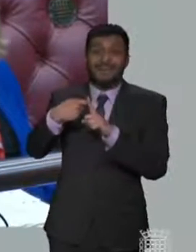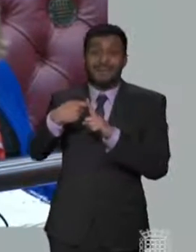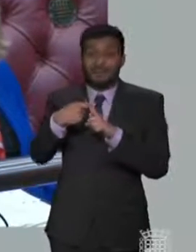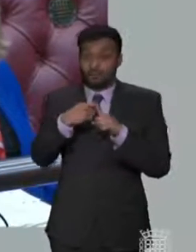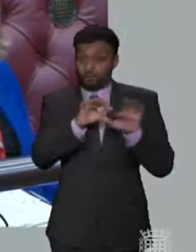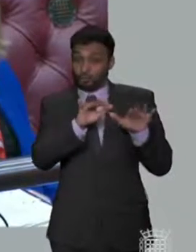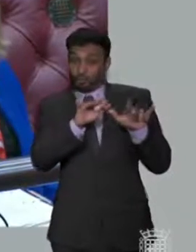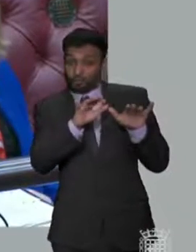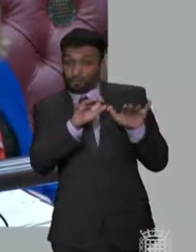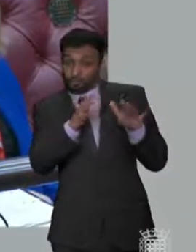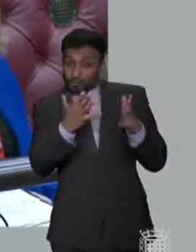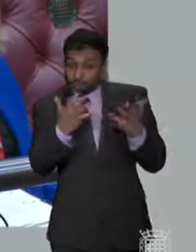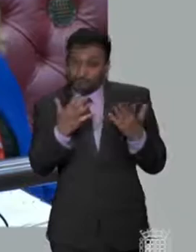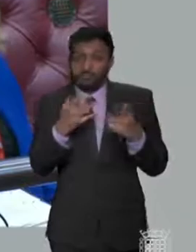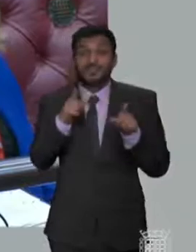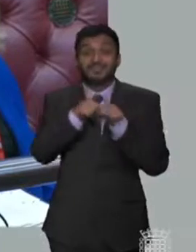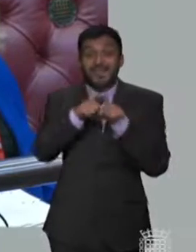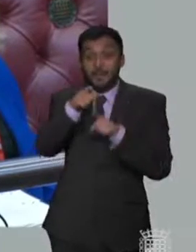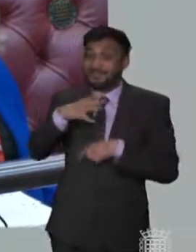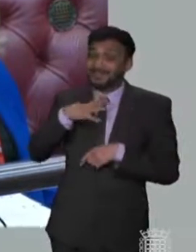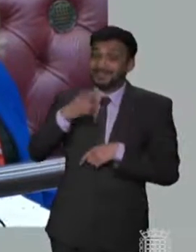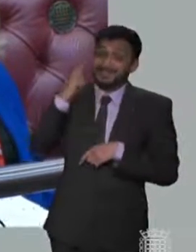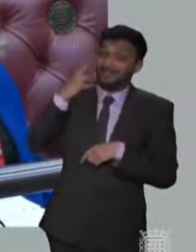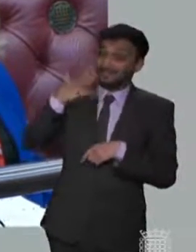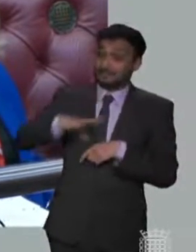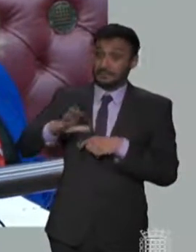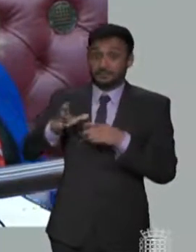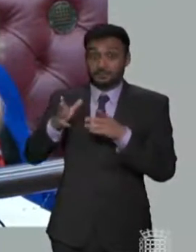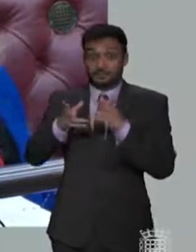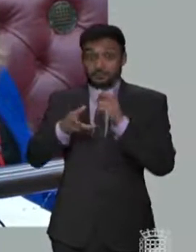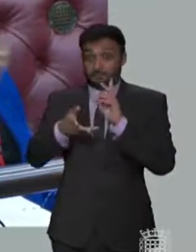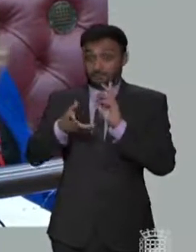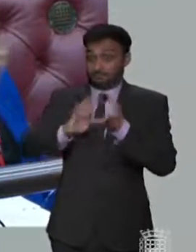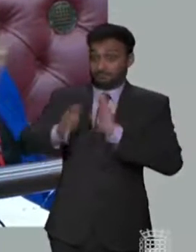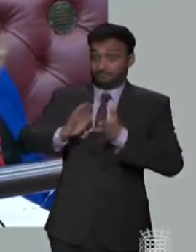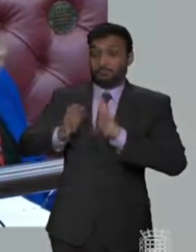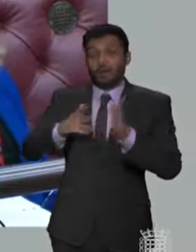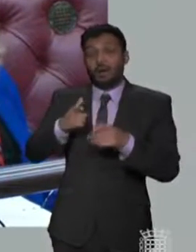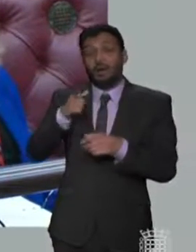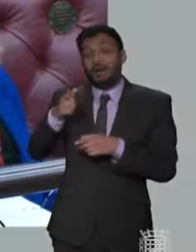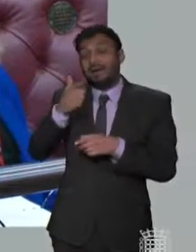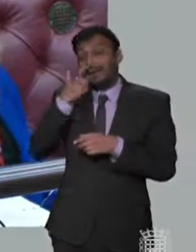job center plus work coaches are able to book face-to-face bsl interpreter for